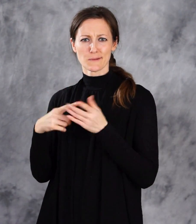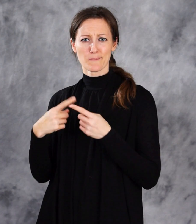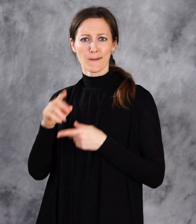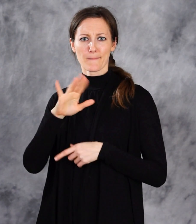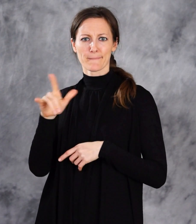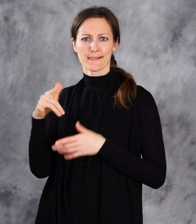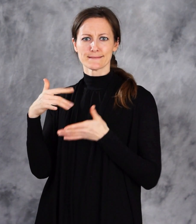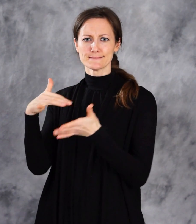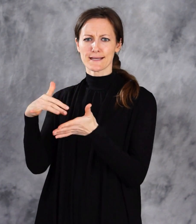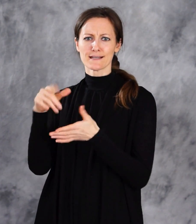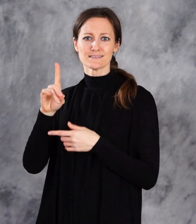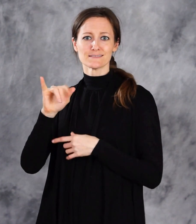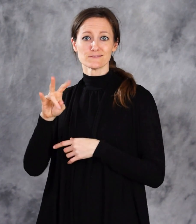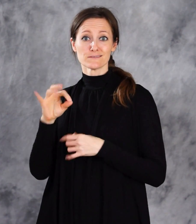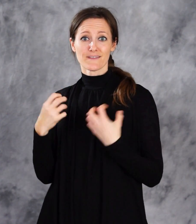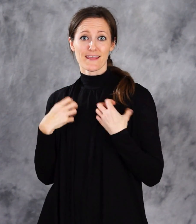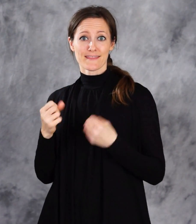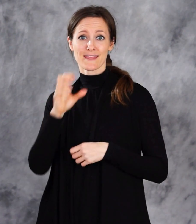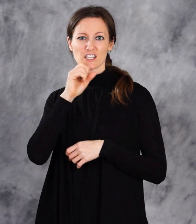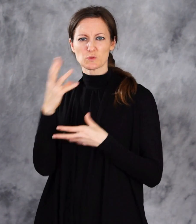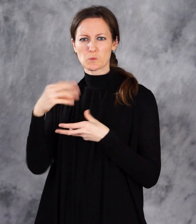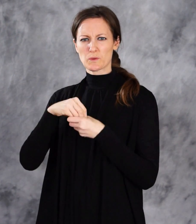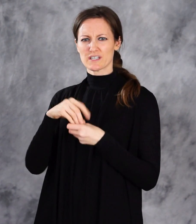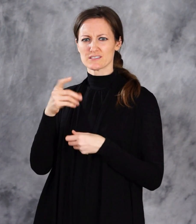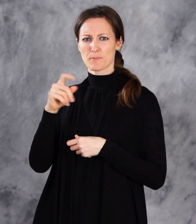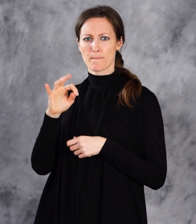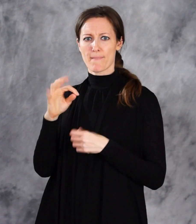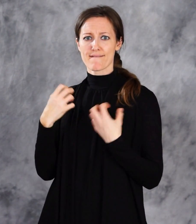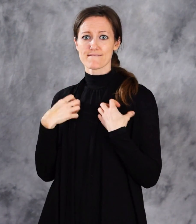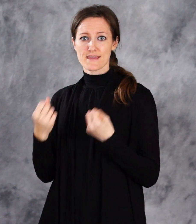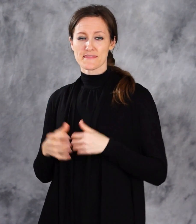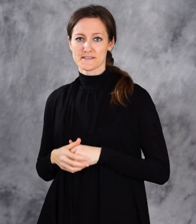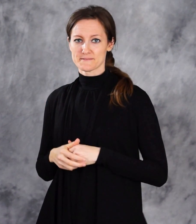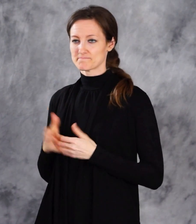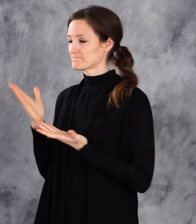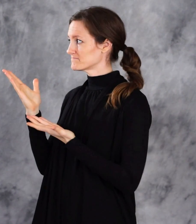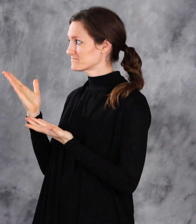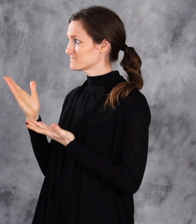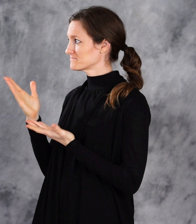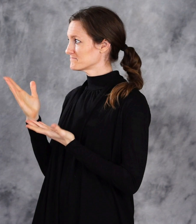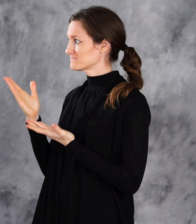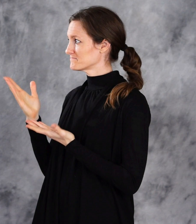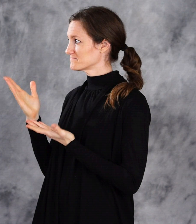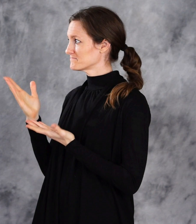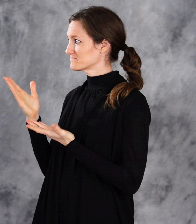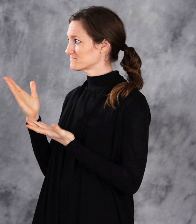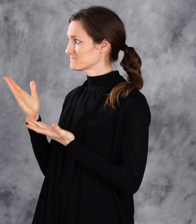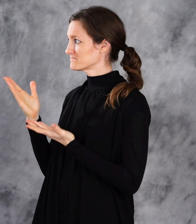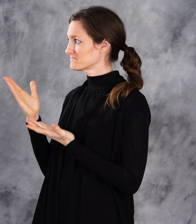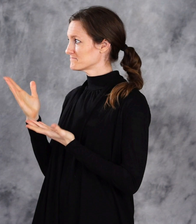on the bill to study a Division of Healthy Aging within the Department of Health, HF 3036 in the House Committee on